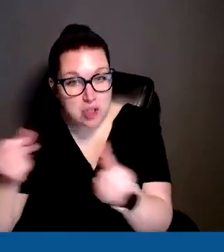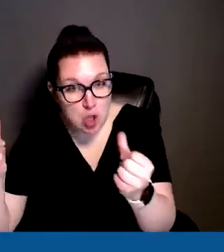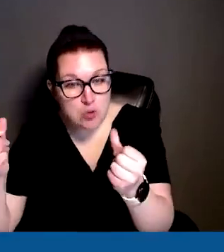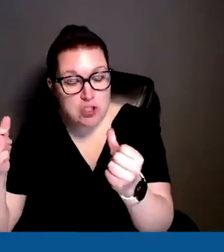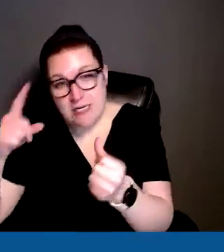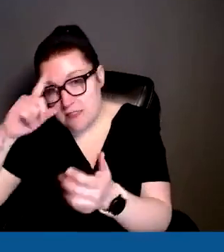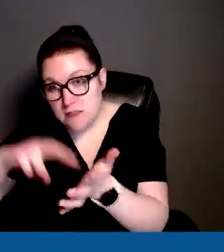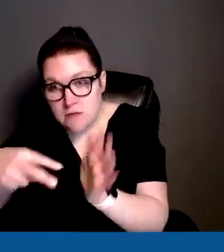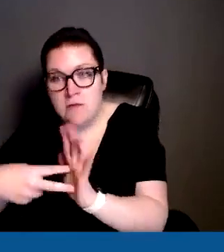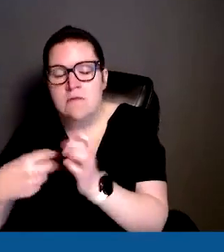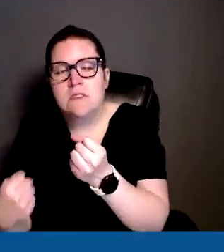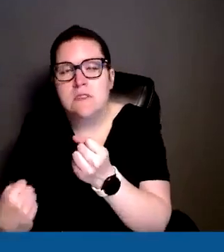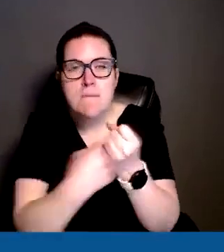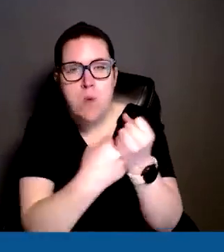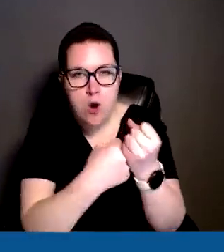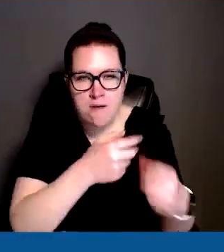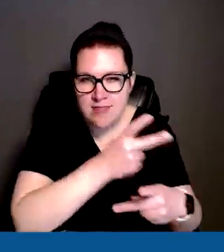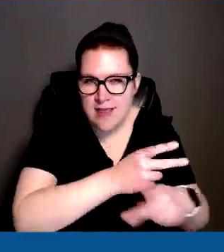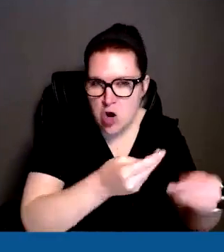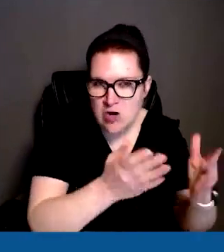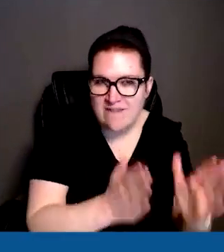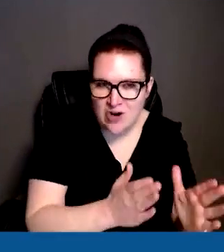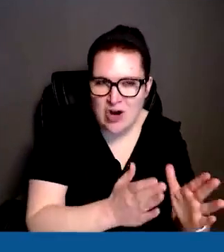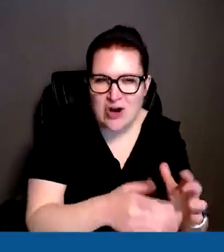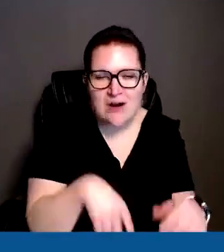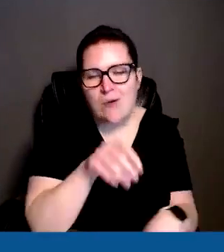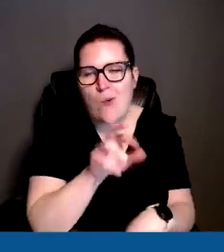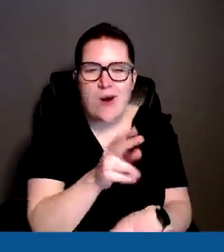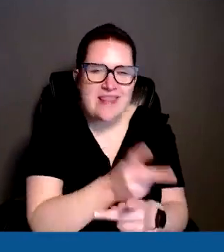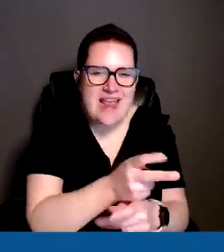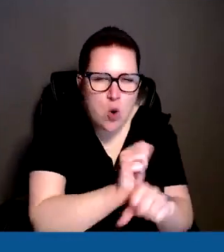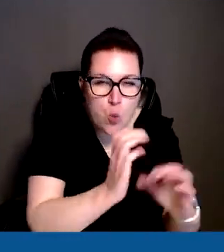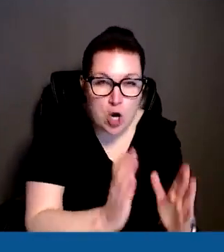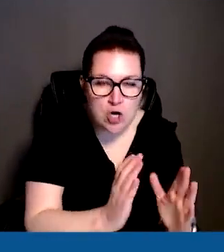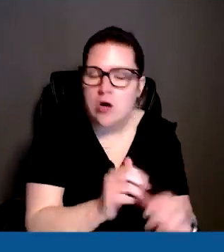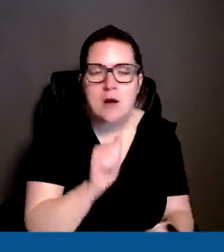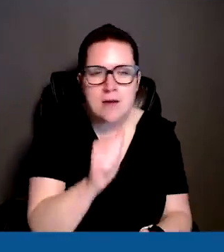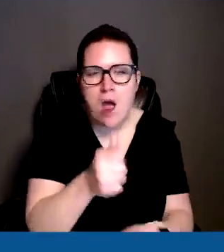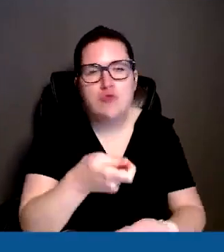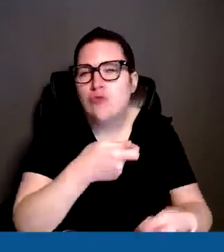really are supporting the caregiver or the direct care worker. And not again, replacing them where, you know,